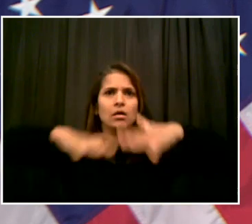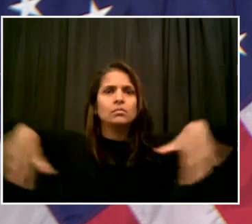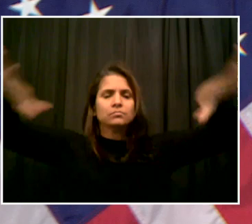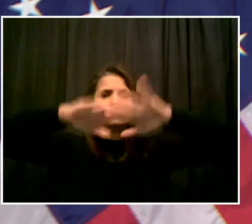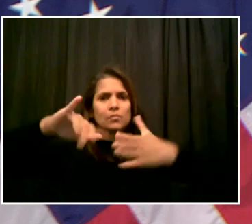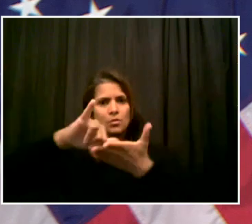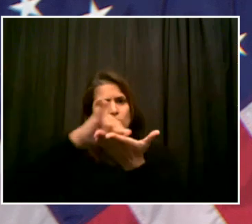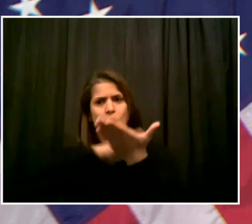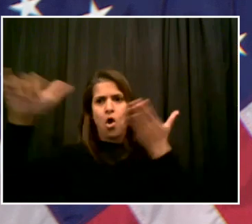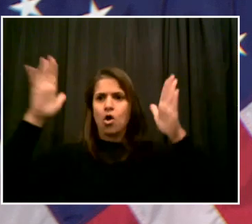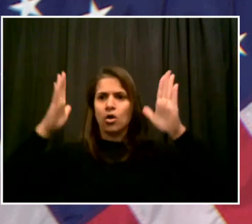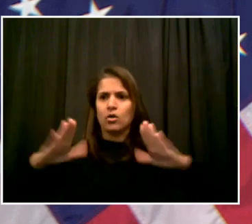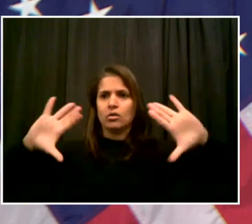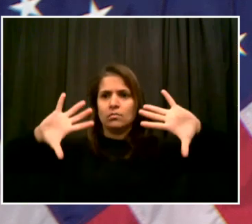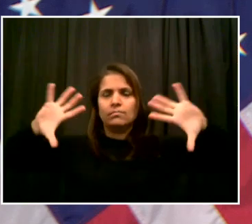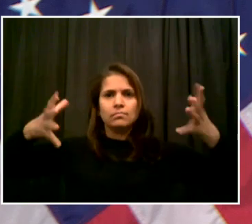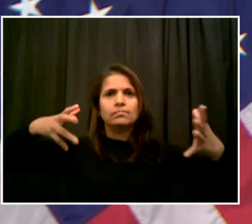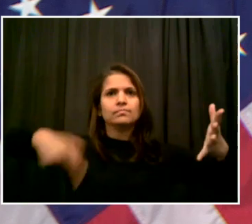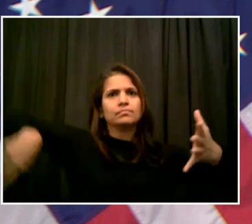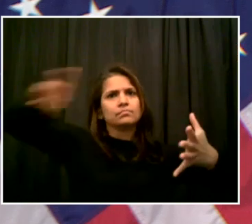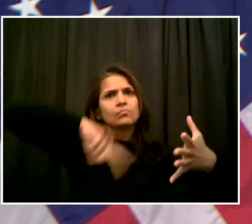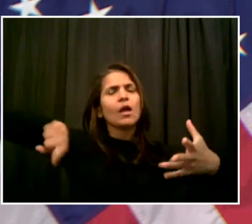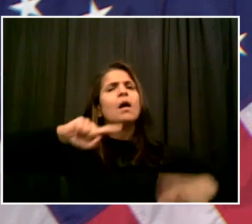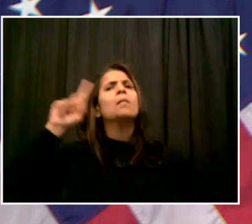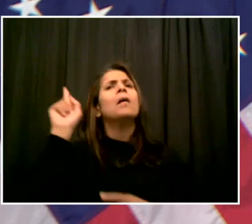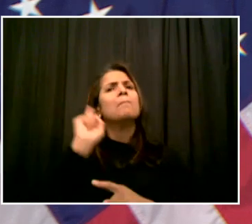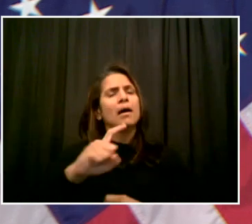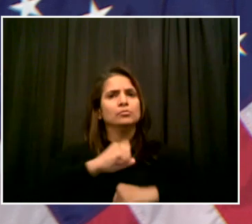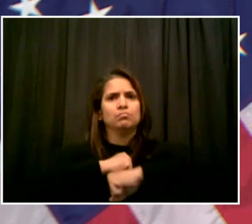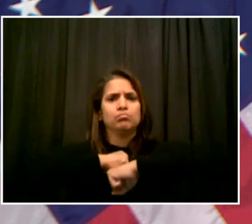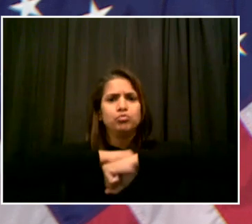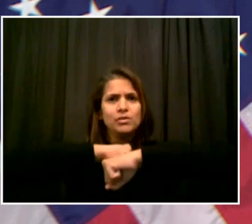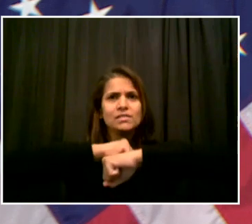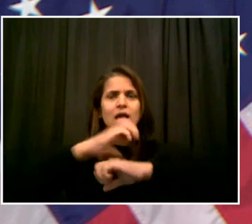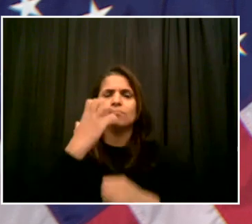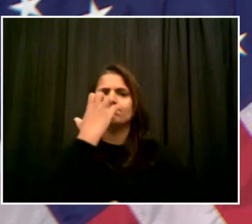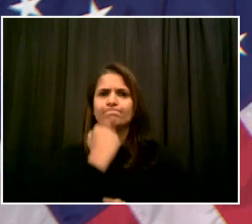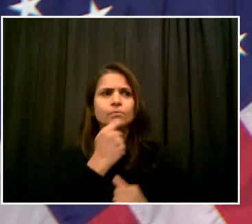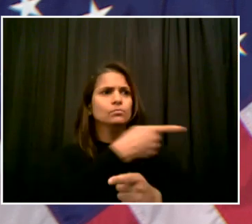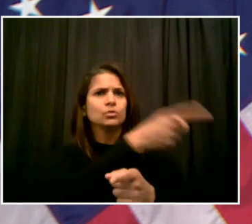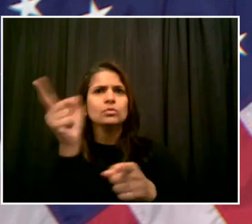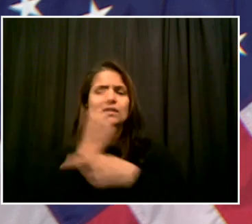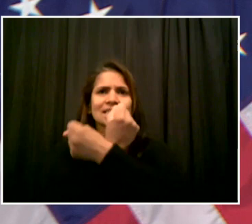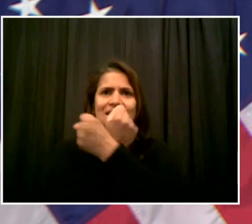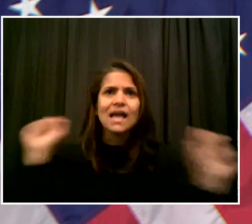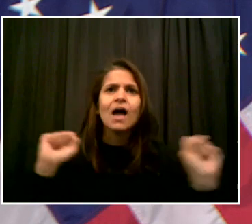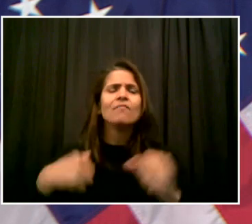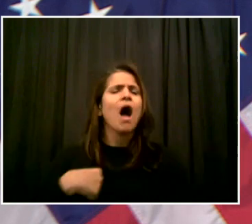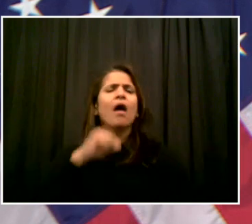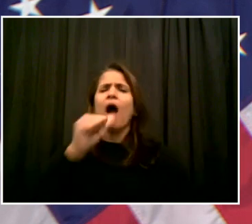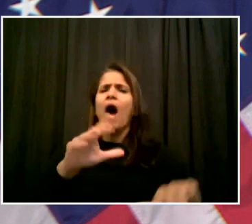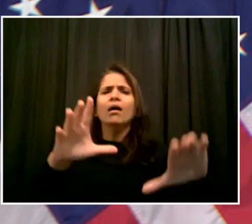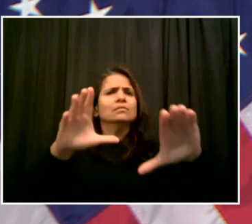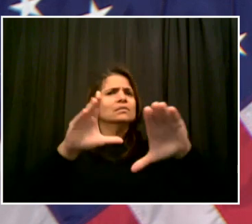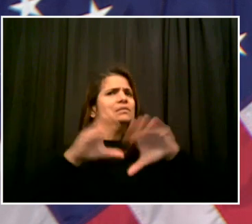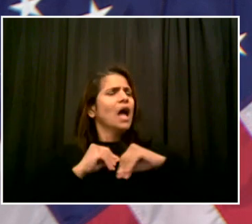BE HTERE TO PROTECT YOU, AND MAKE SURE THAT CRIMINALS DO NOT RUN NEW YORK CITY.